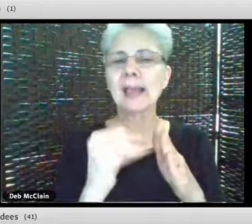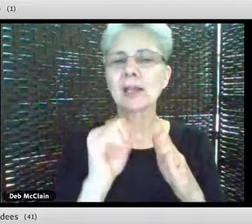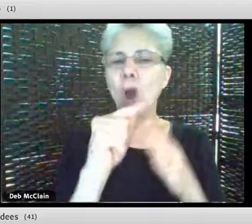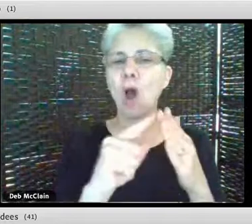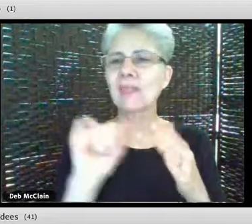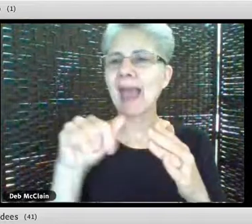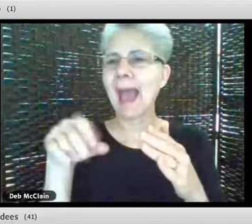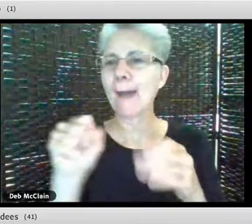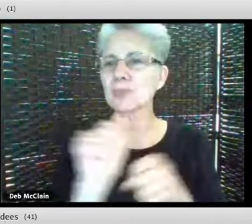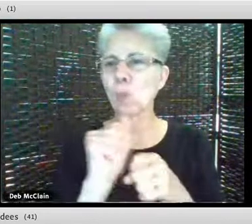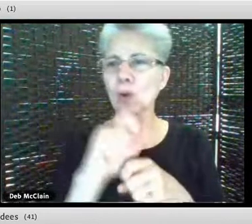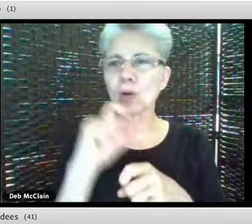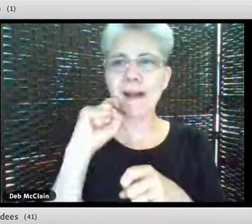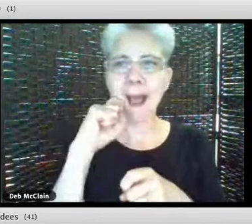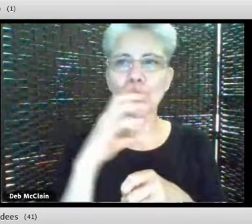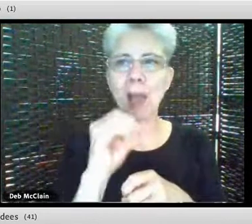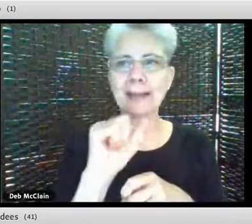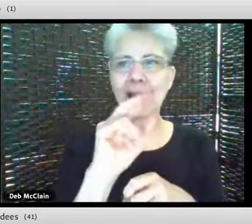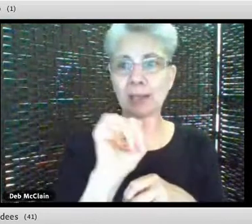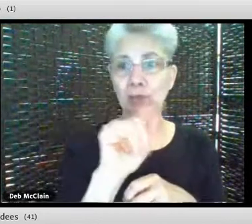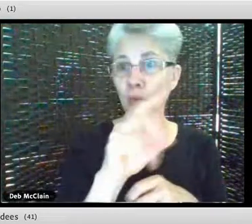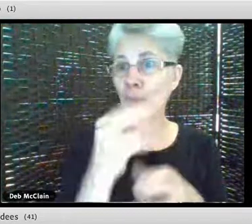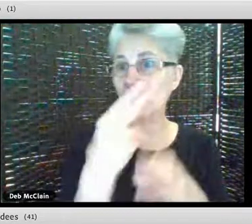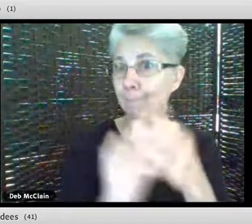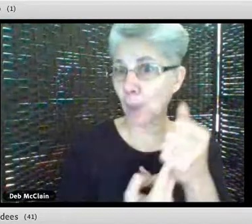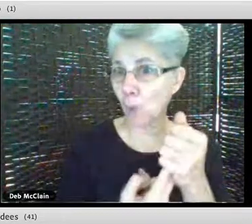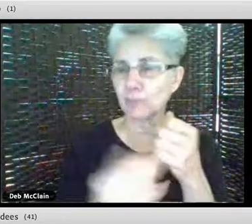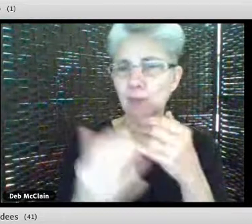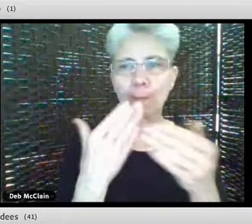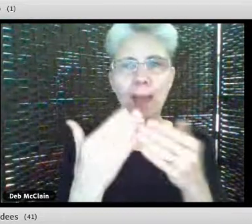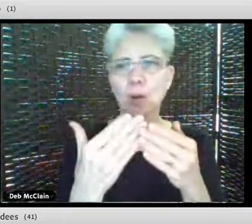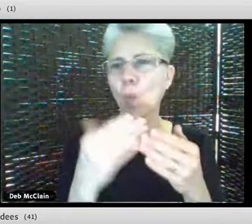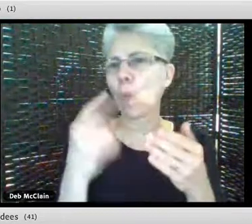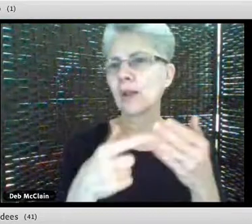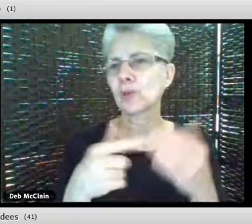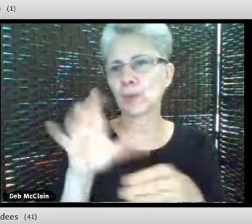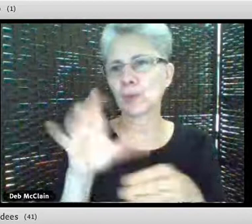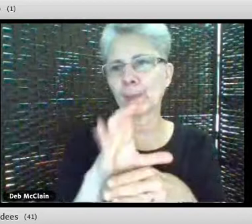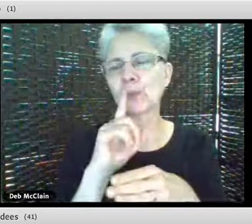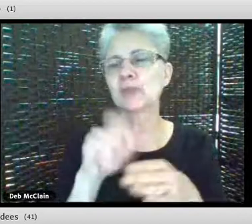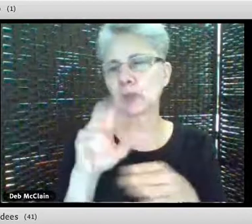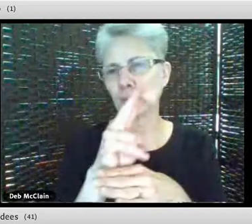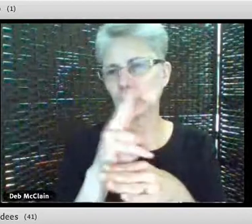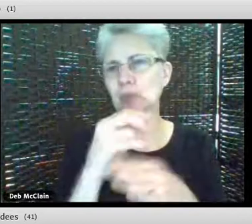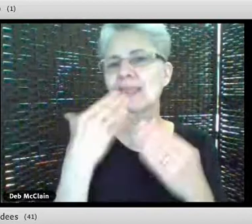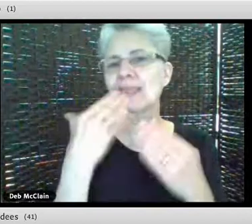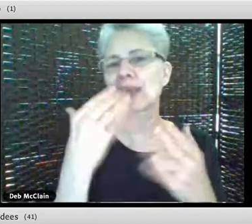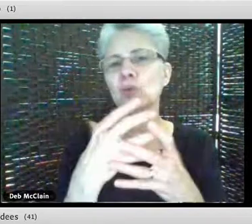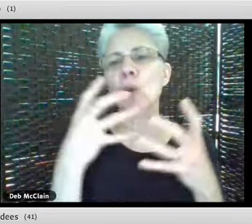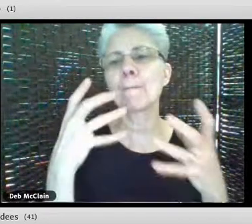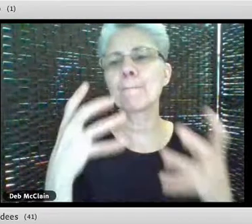but you guys had some fantastic questions, and again, all of these apps work on Apple and Android,